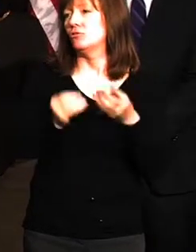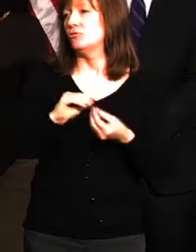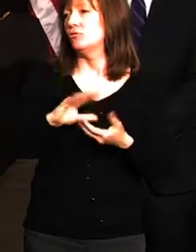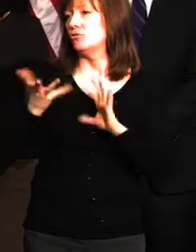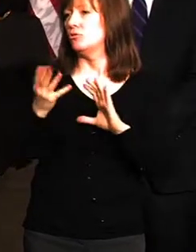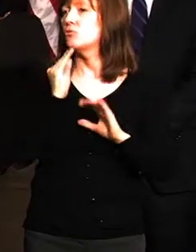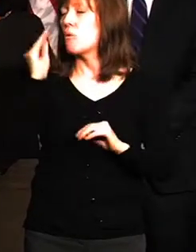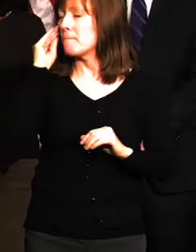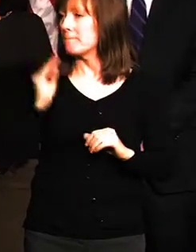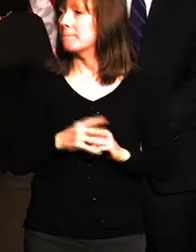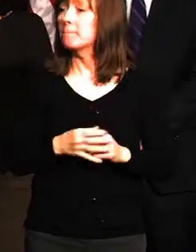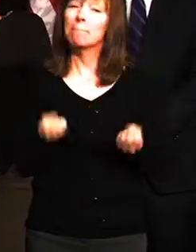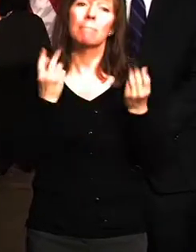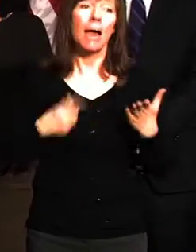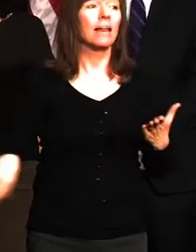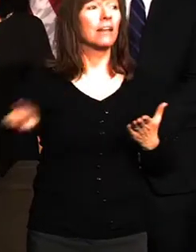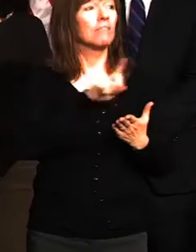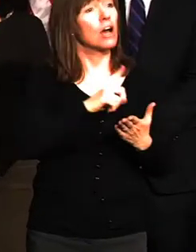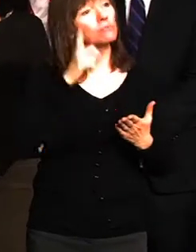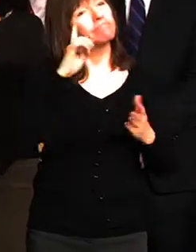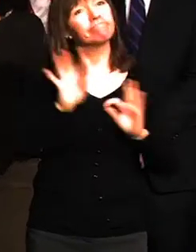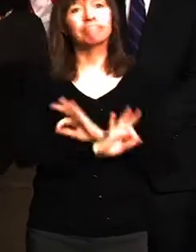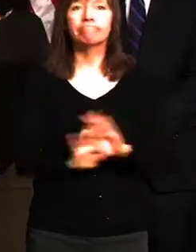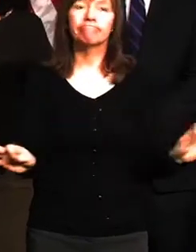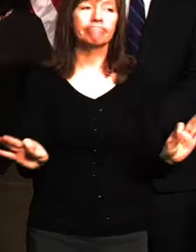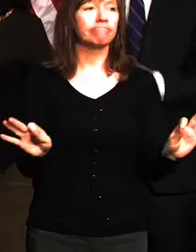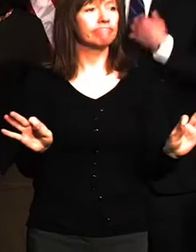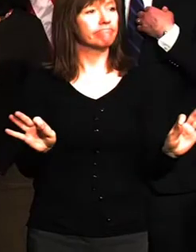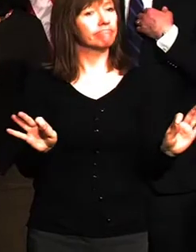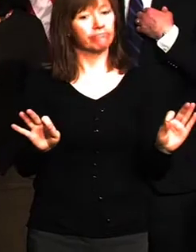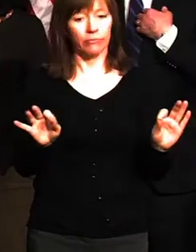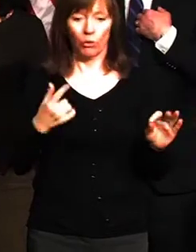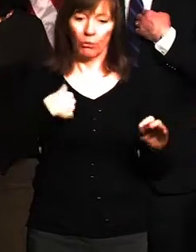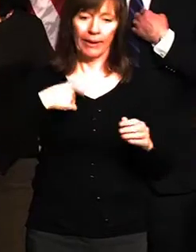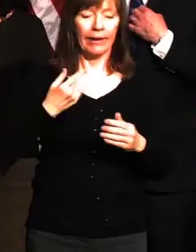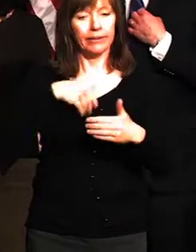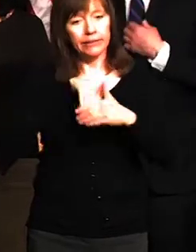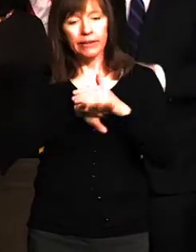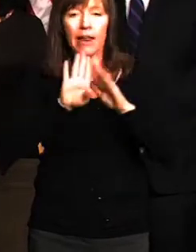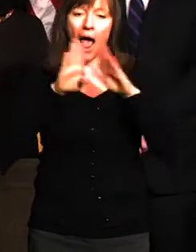of us, we take for granted when we cross the thresholds and close that front door into